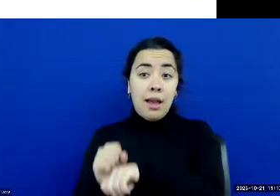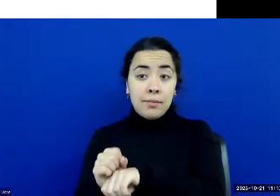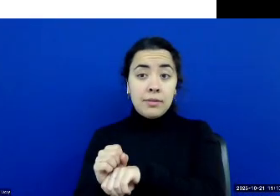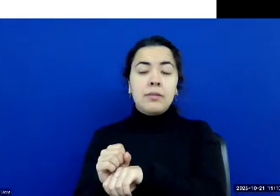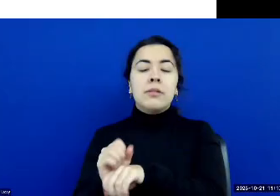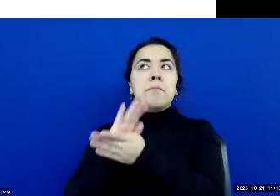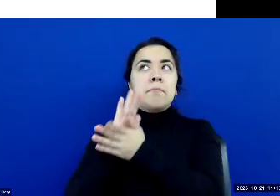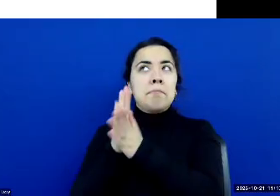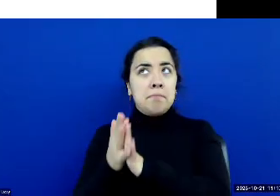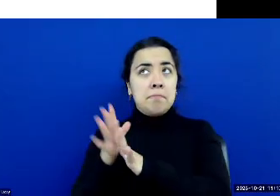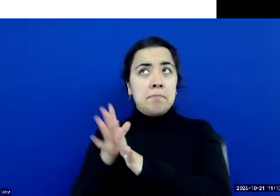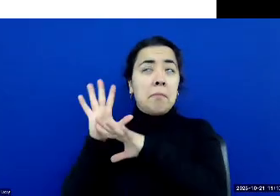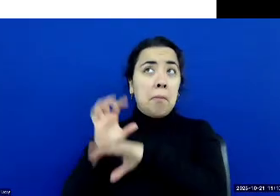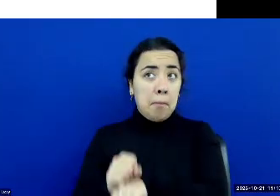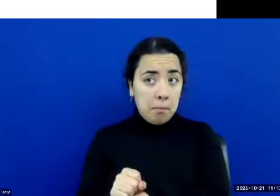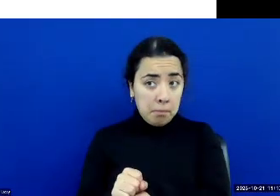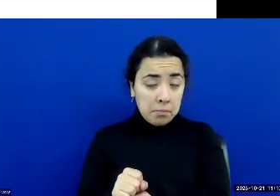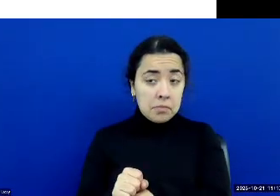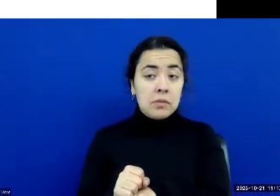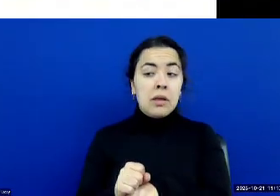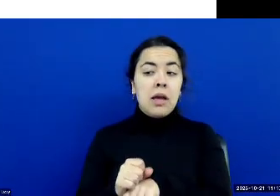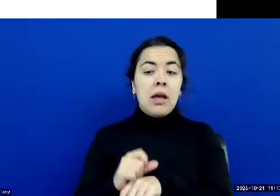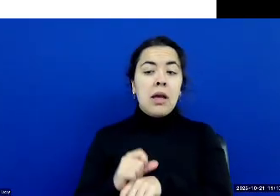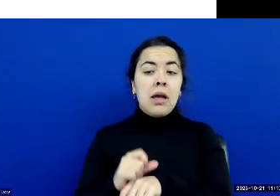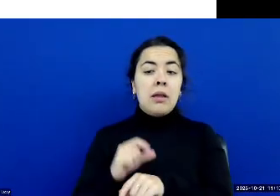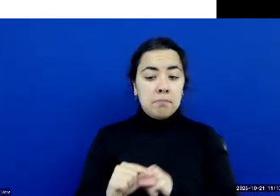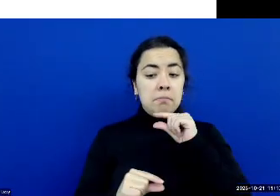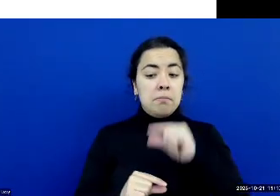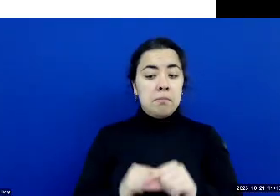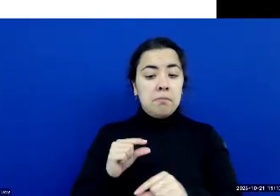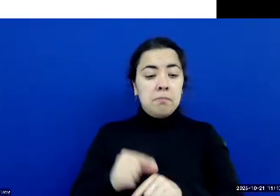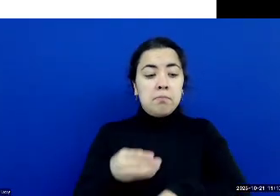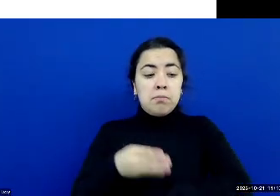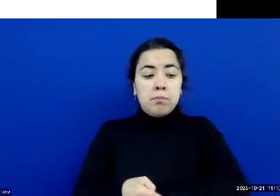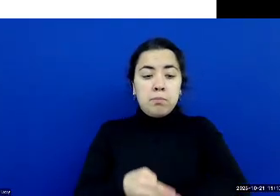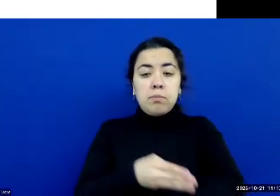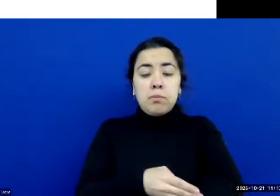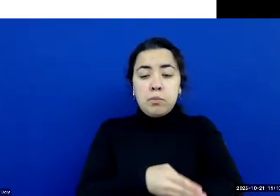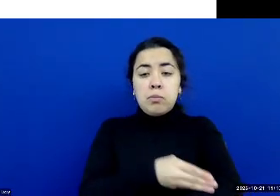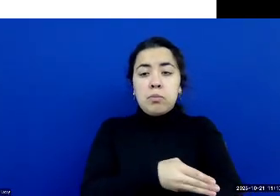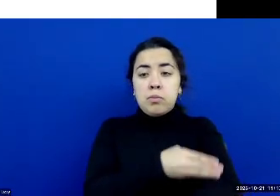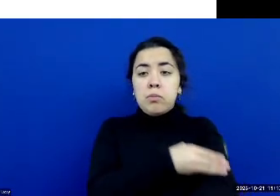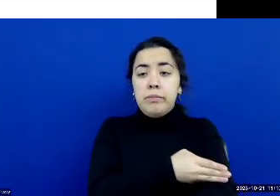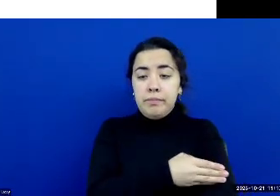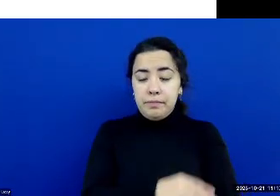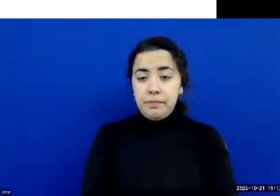Kathleen DeForest: A habit is formed, and then you can build on it and grow, and improve.